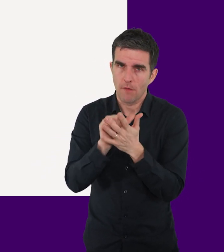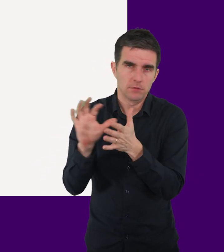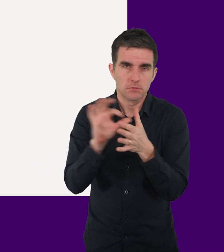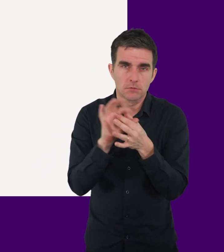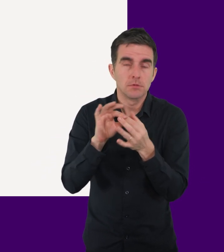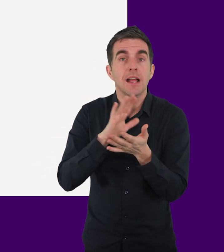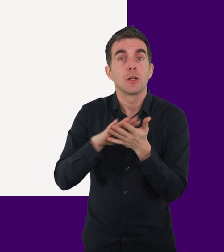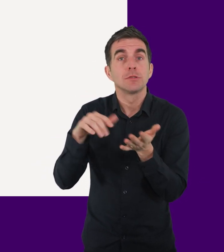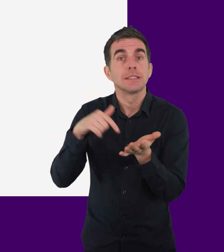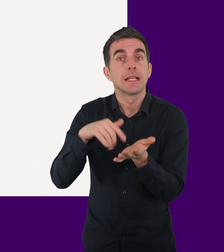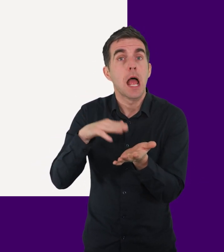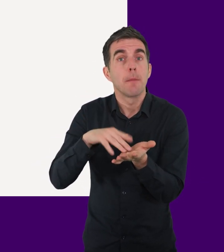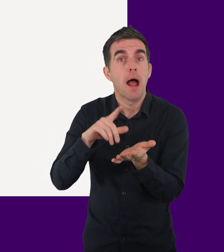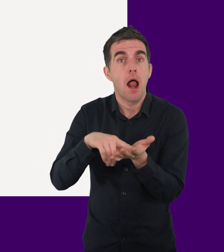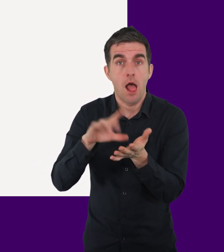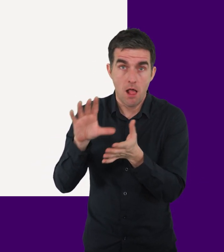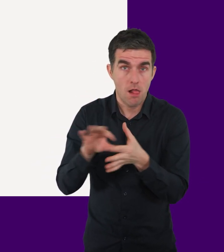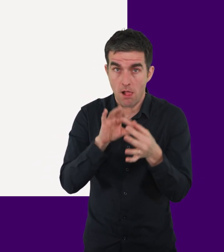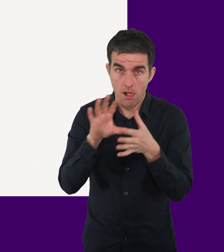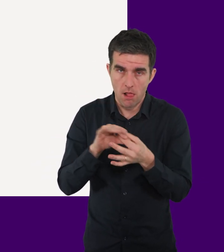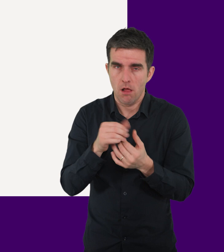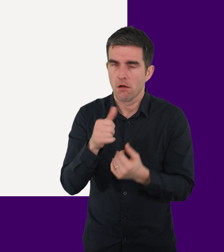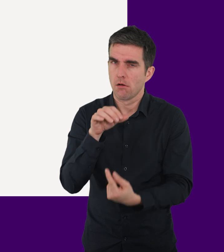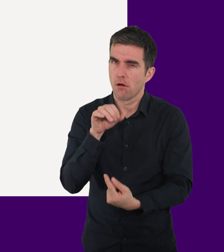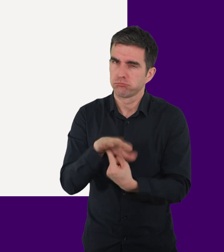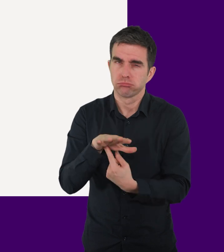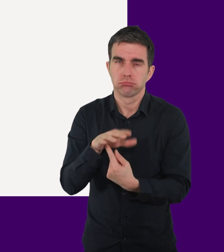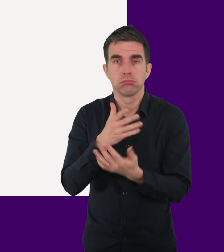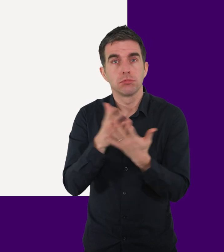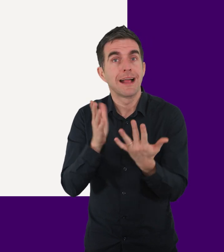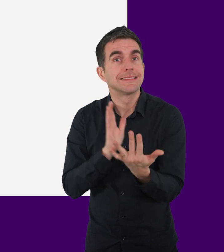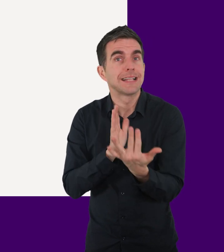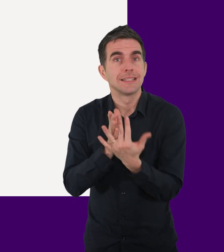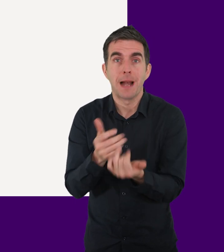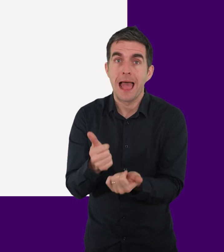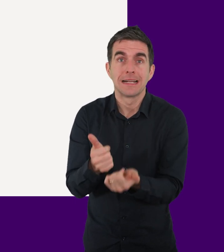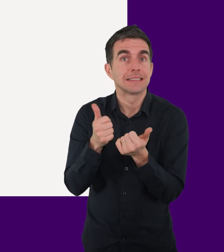and properly associated HTML elements, are all key to accessible form fields.